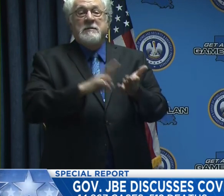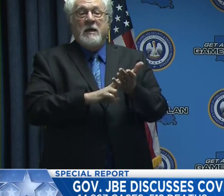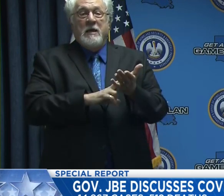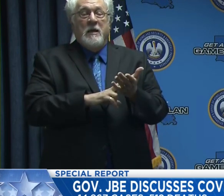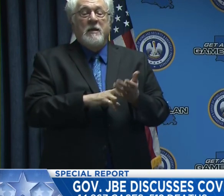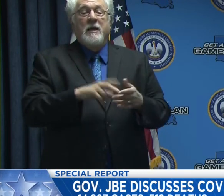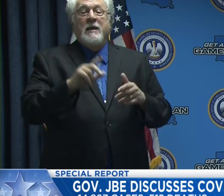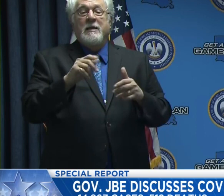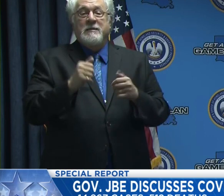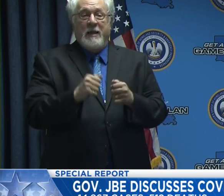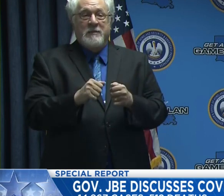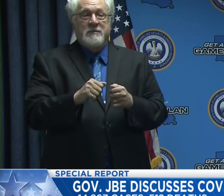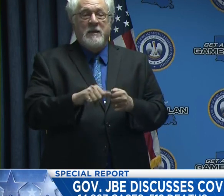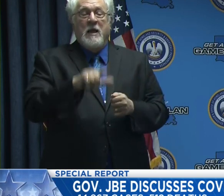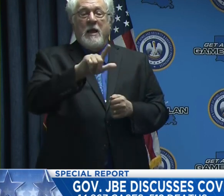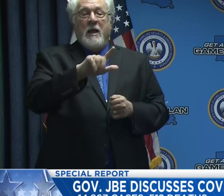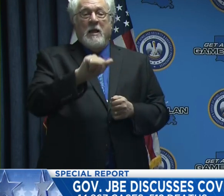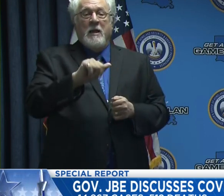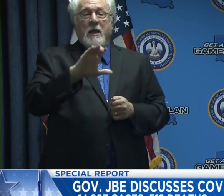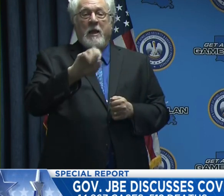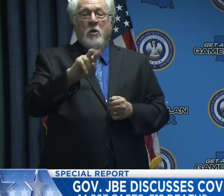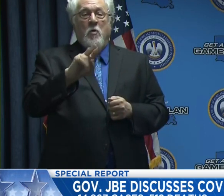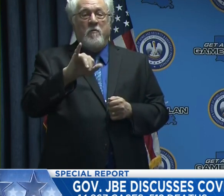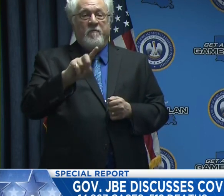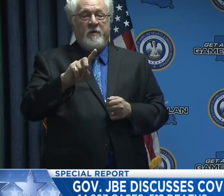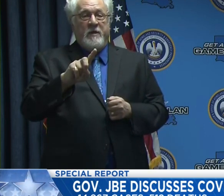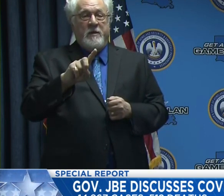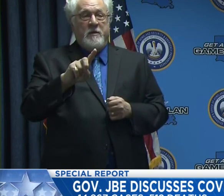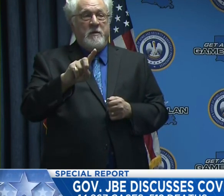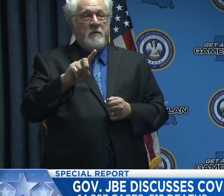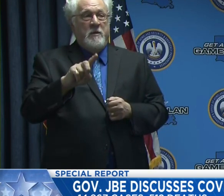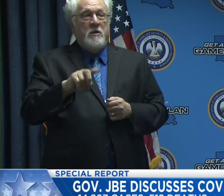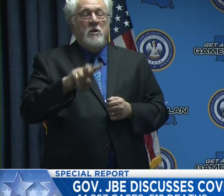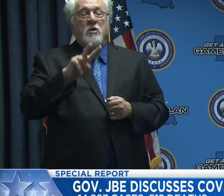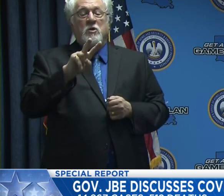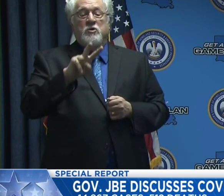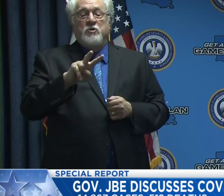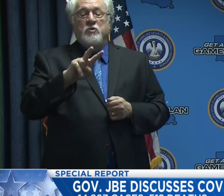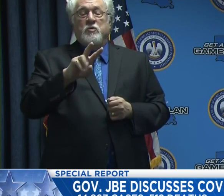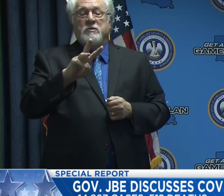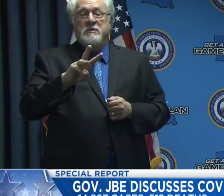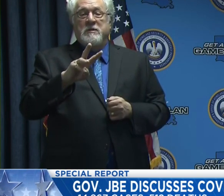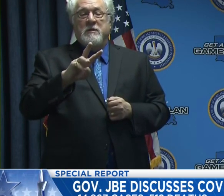IF YOU DIDN'T RECEIVE THE UPDATES AND YOU WANT TO, YOU CAN